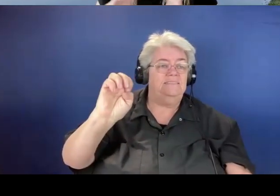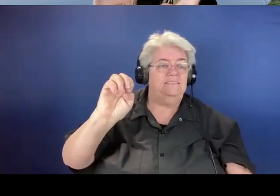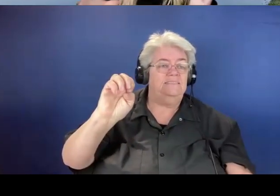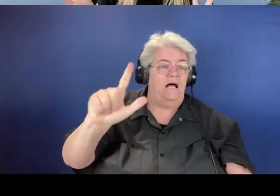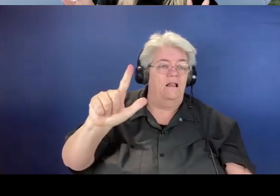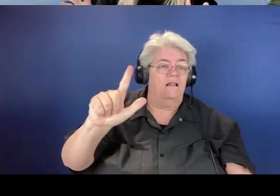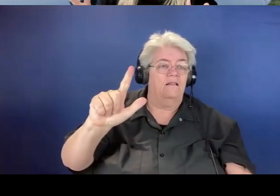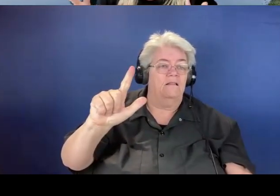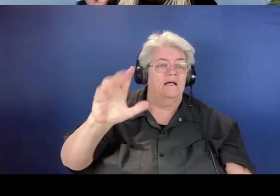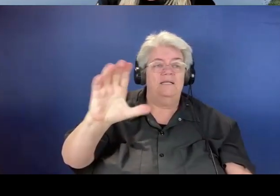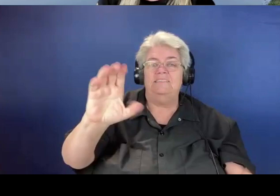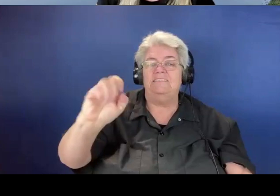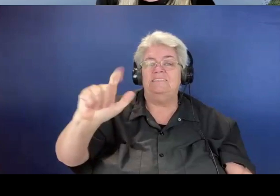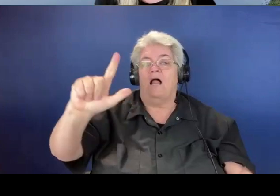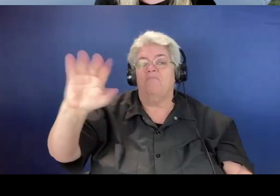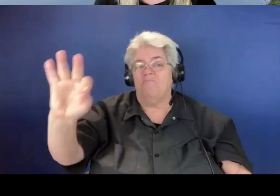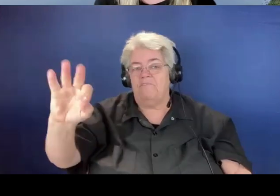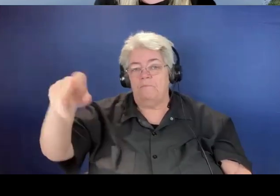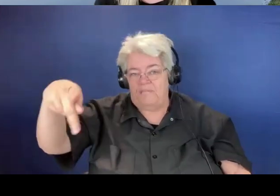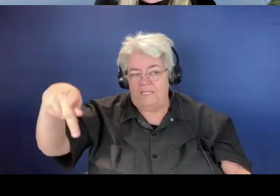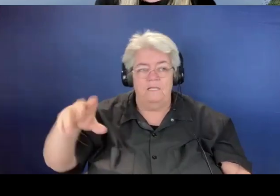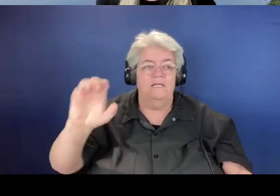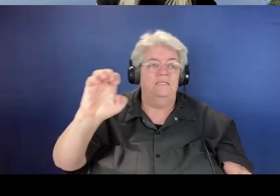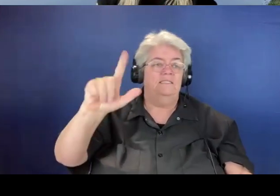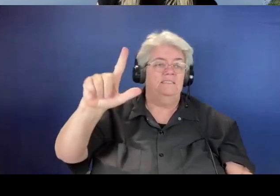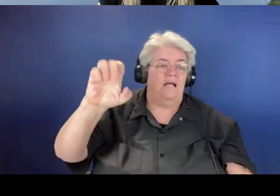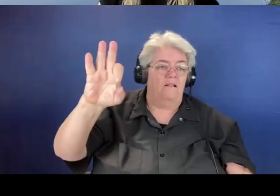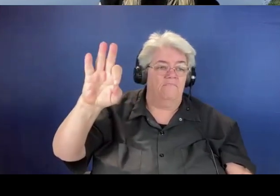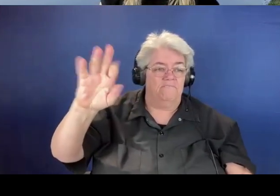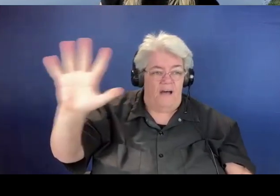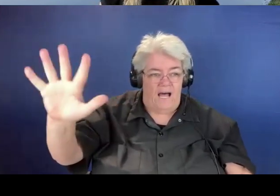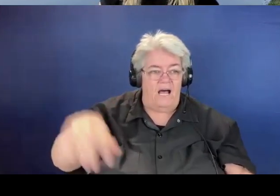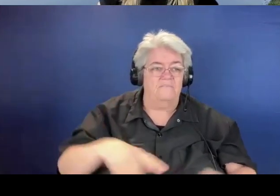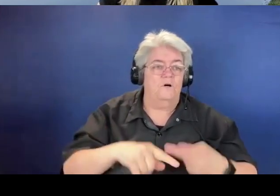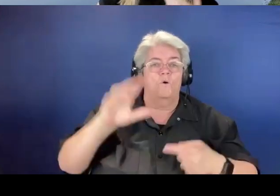like global language test where other things are like questionnaires for